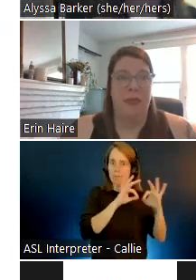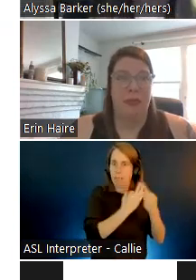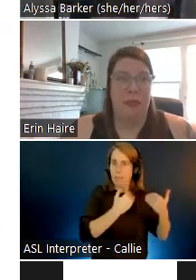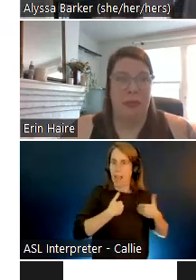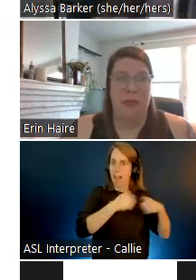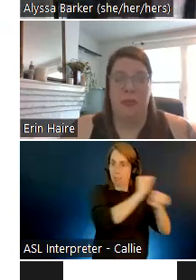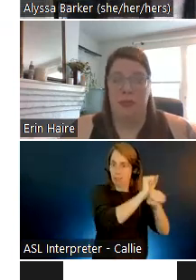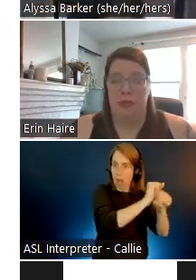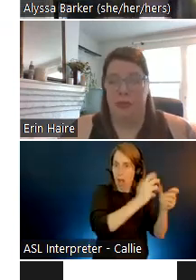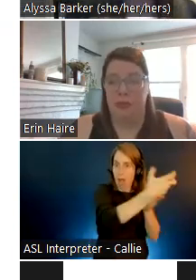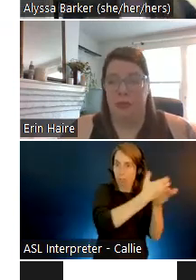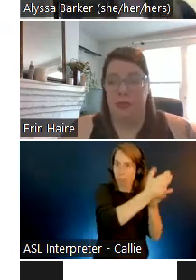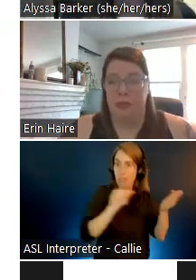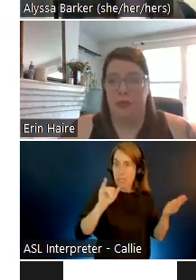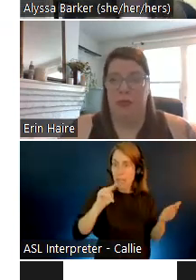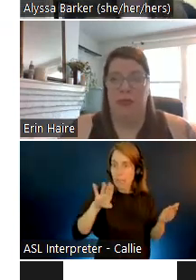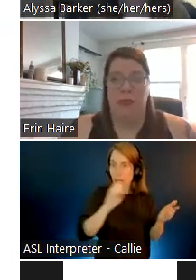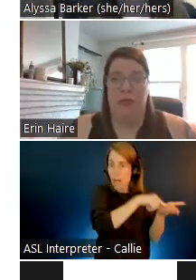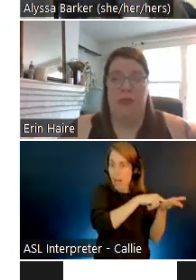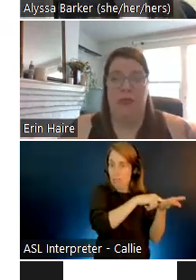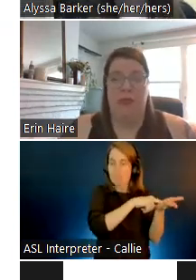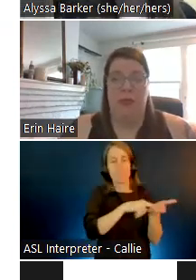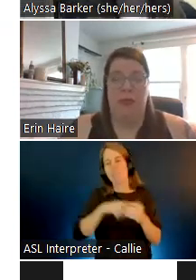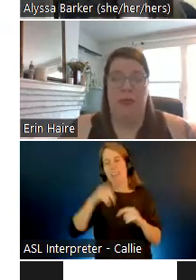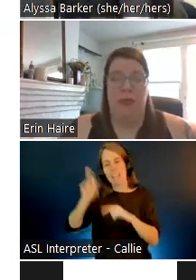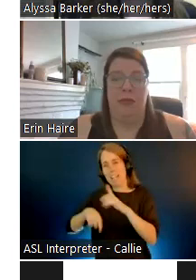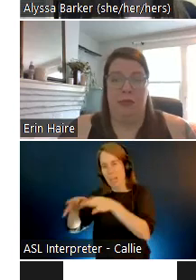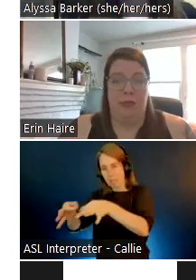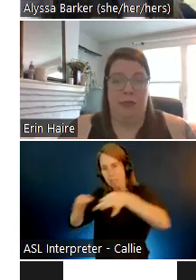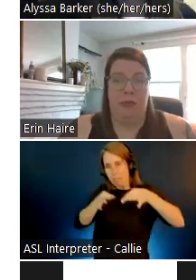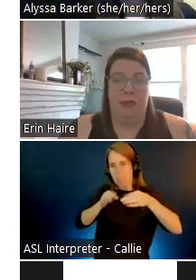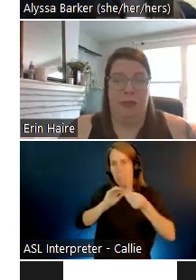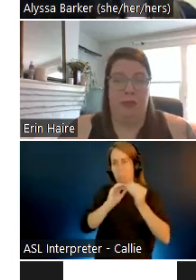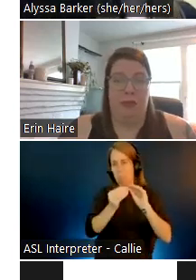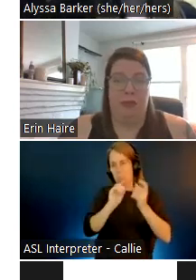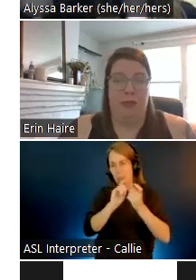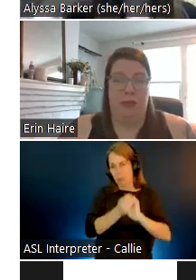yeah that's a that's a good point listen it has to be needed because of the disability